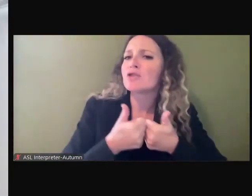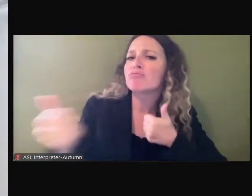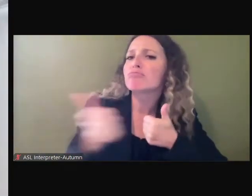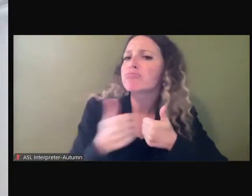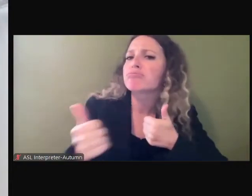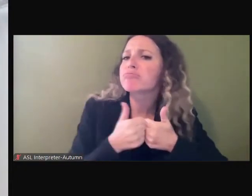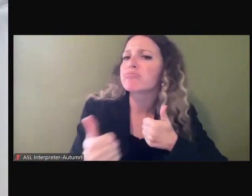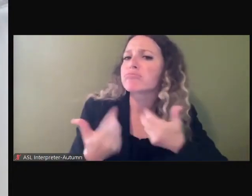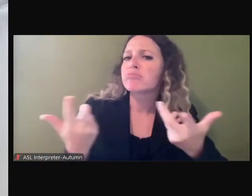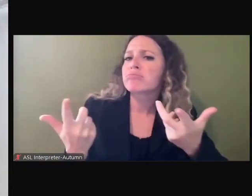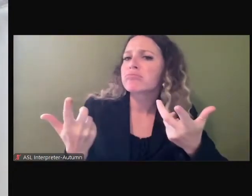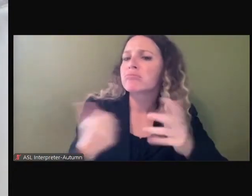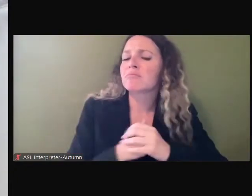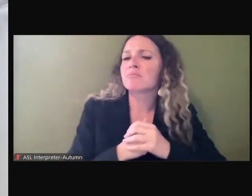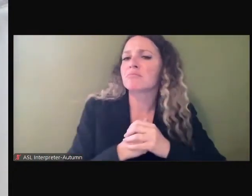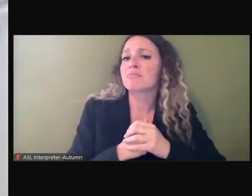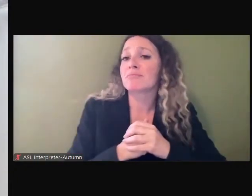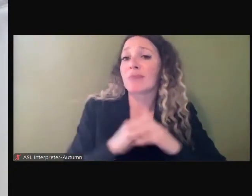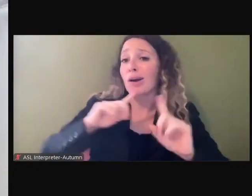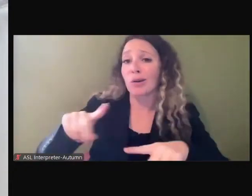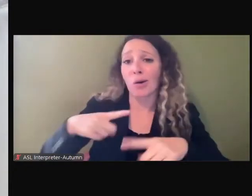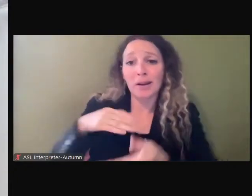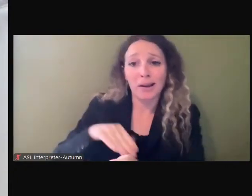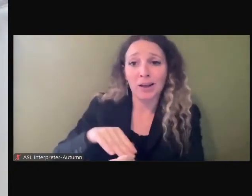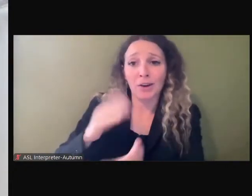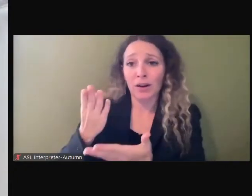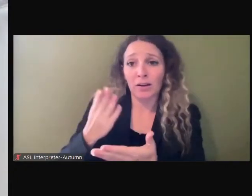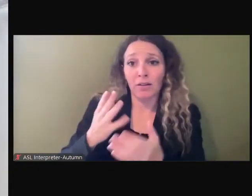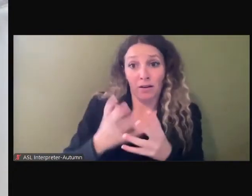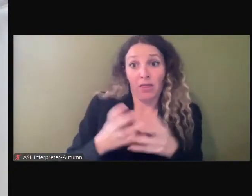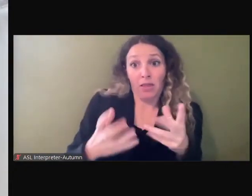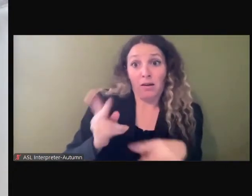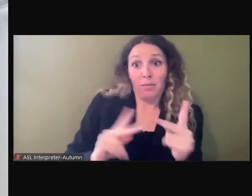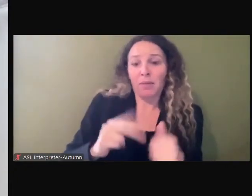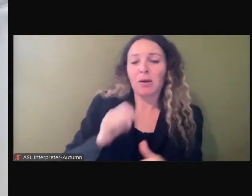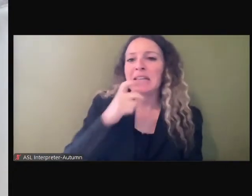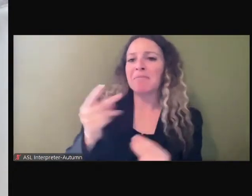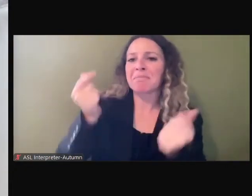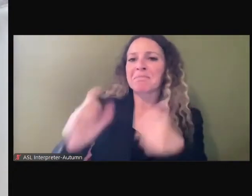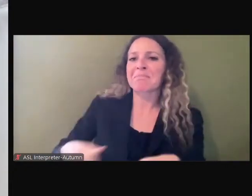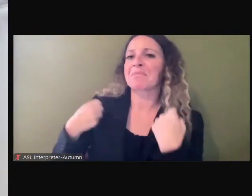doctor's office isn't just a quick drive away, it involves coordinating wheelchair accessible